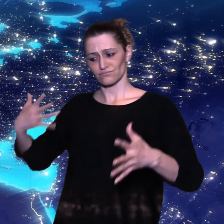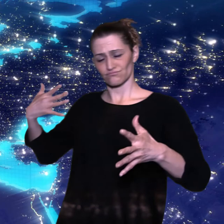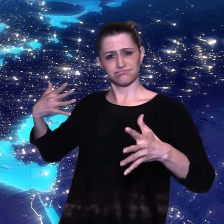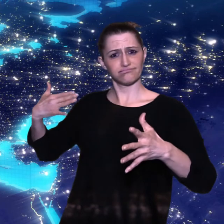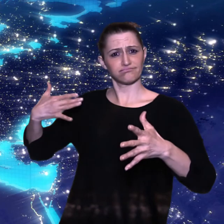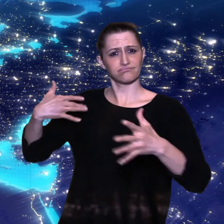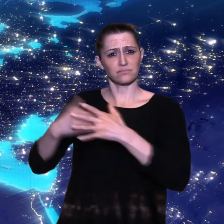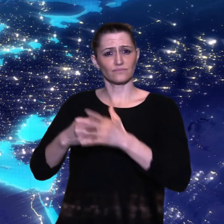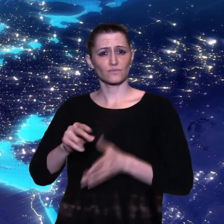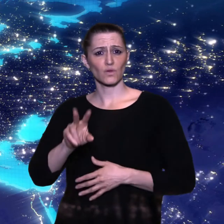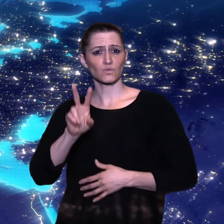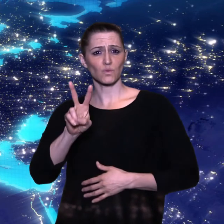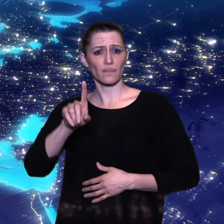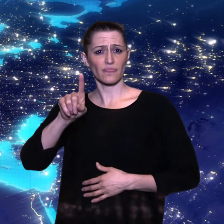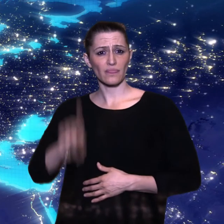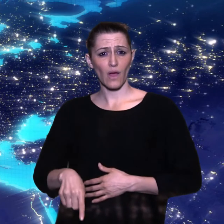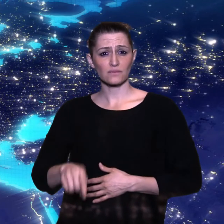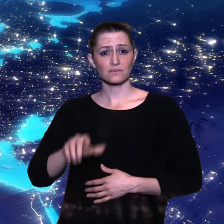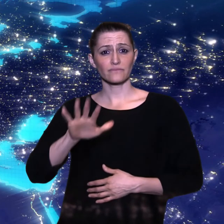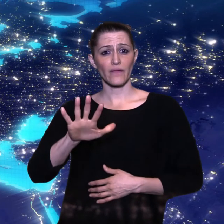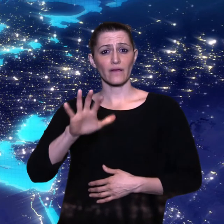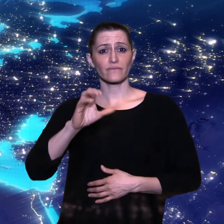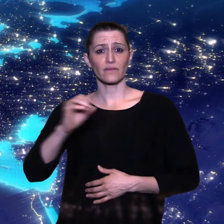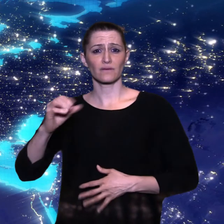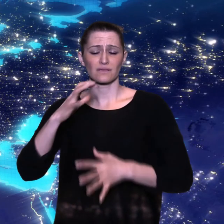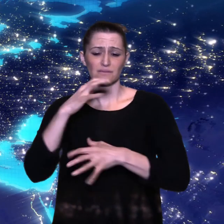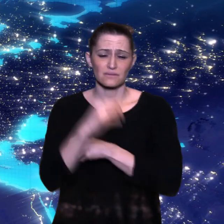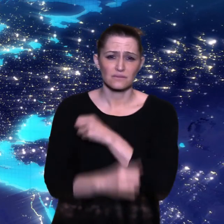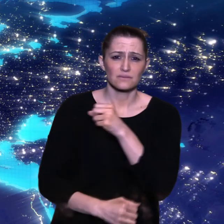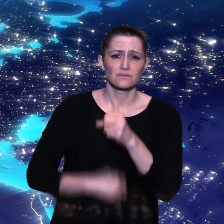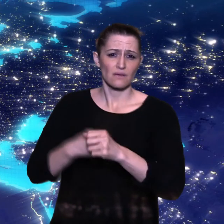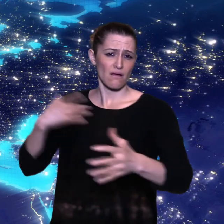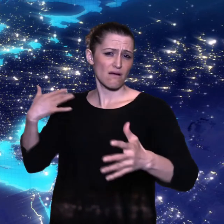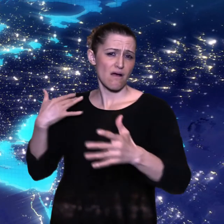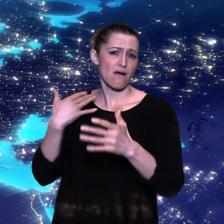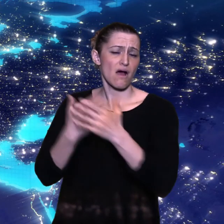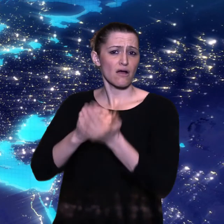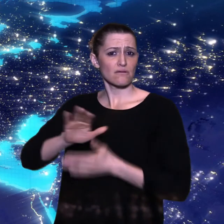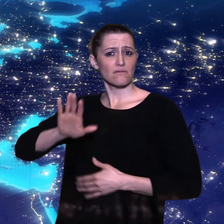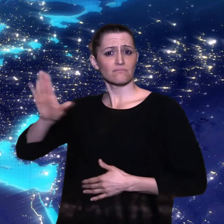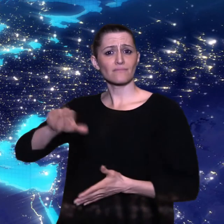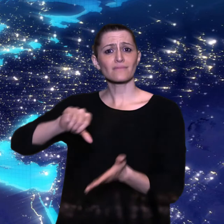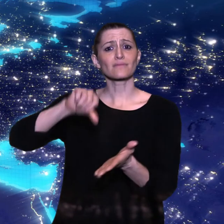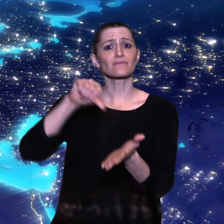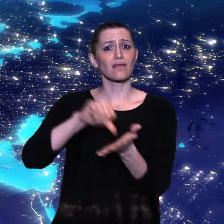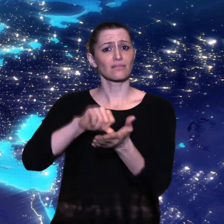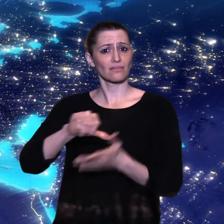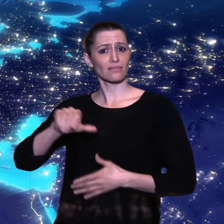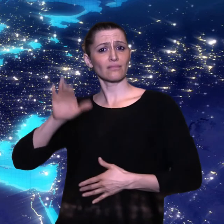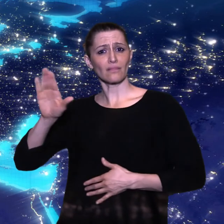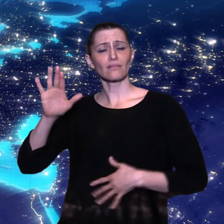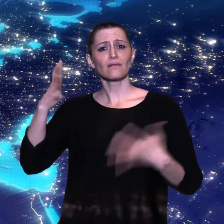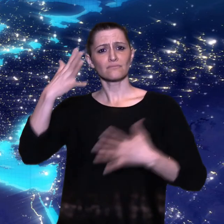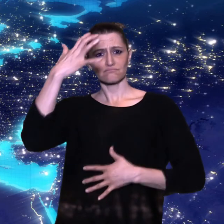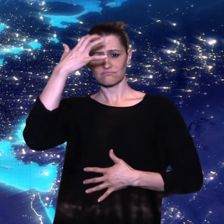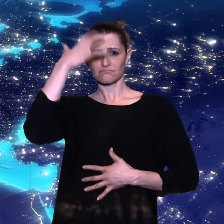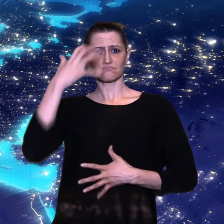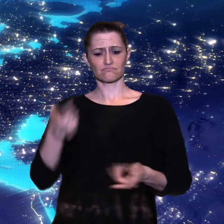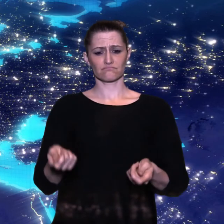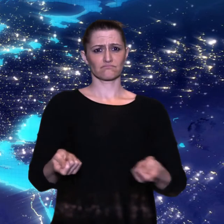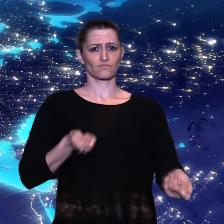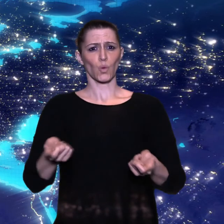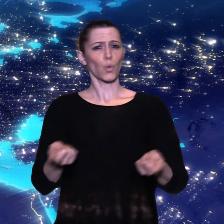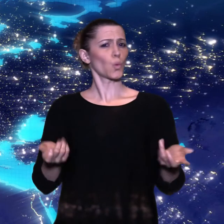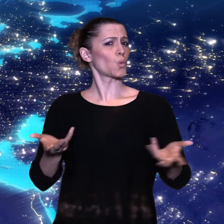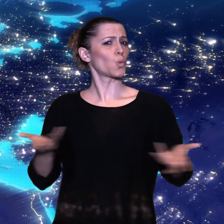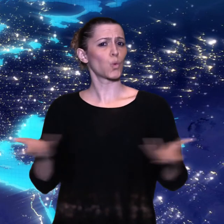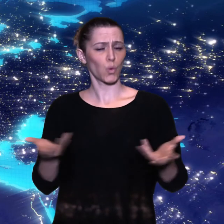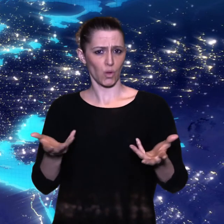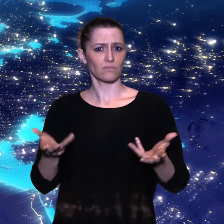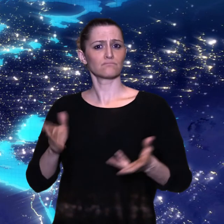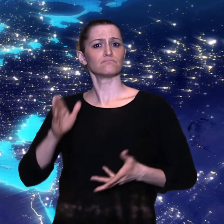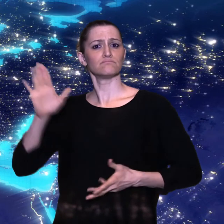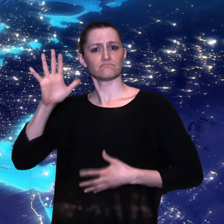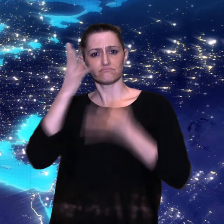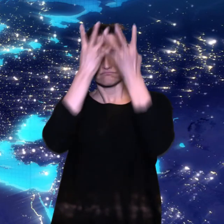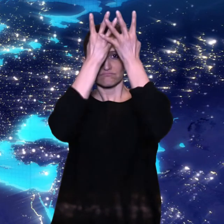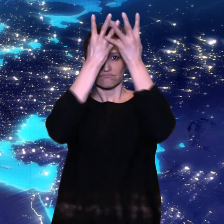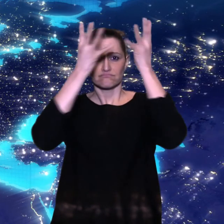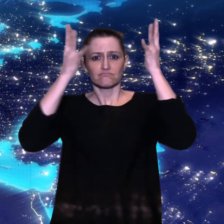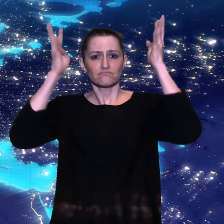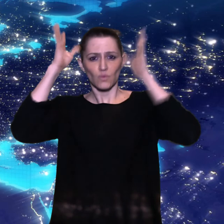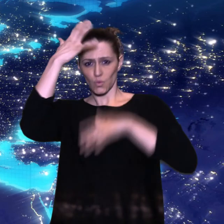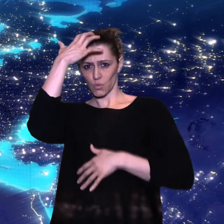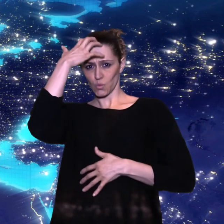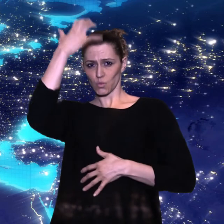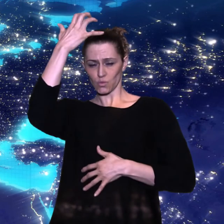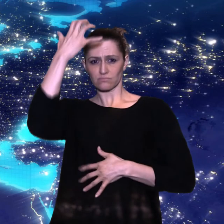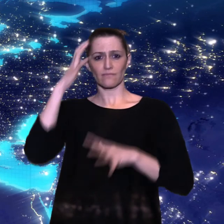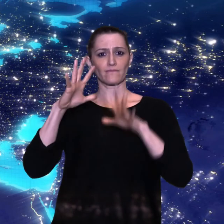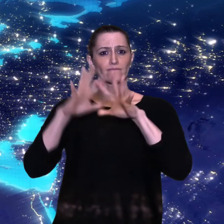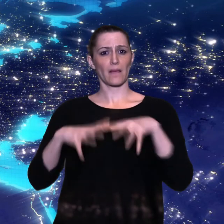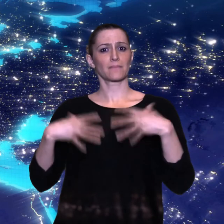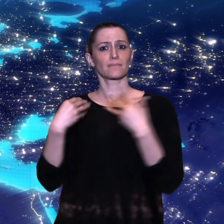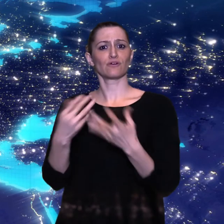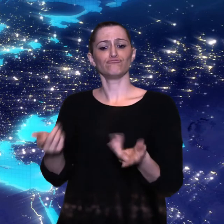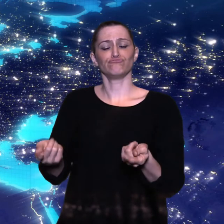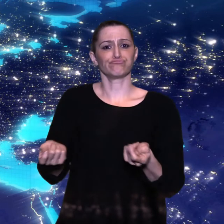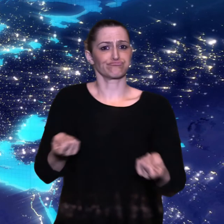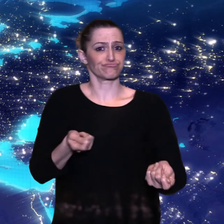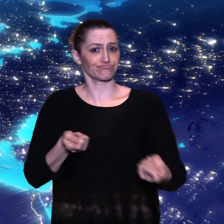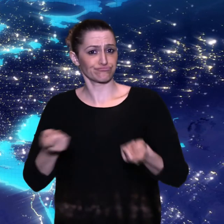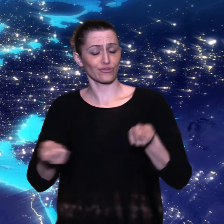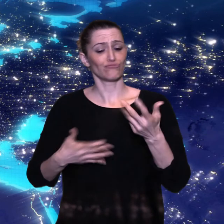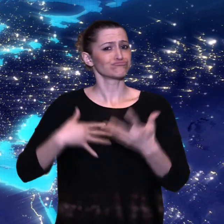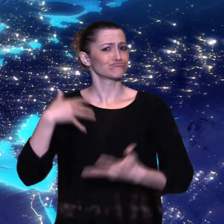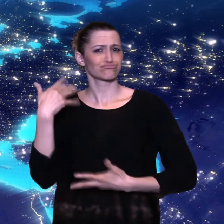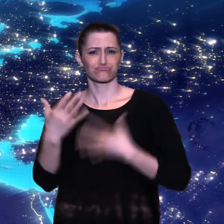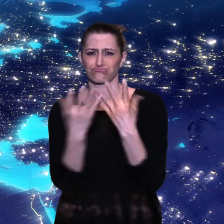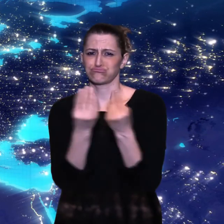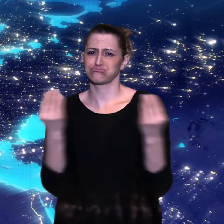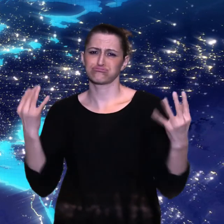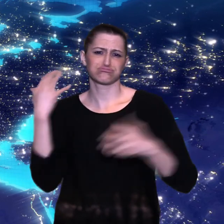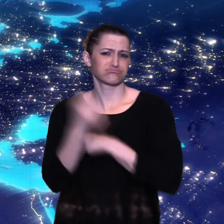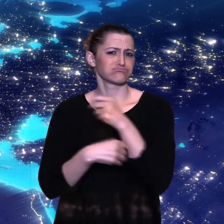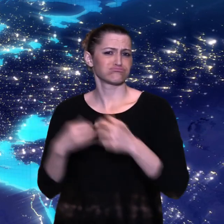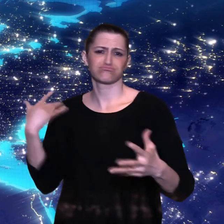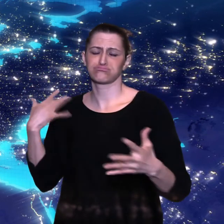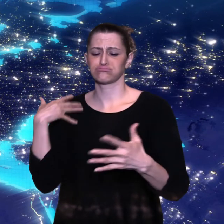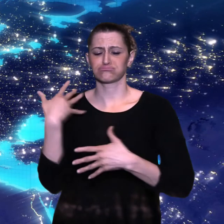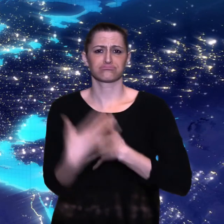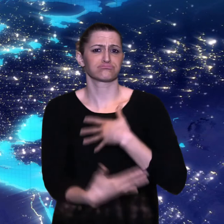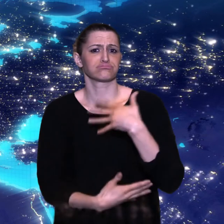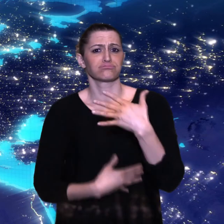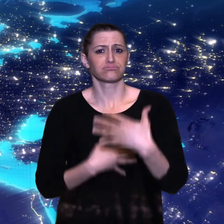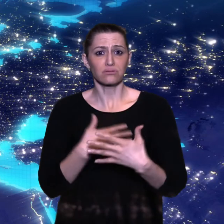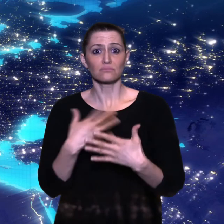For 2,500 years, Iran was ruled by a monarchy, and the